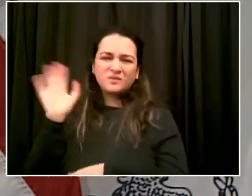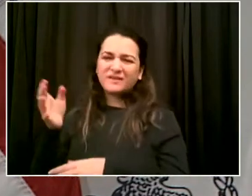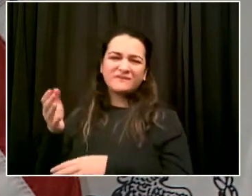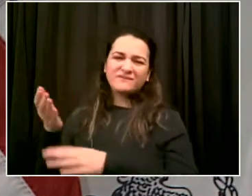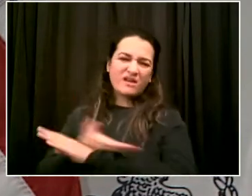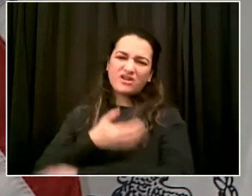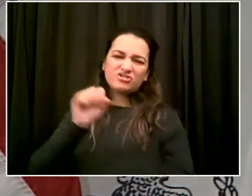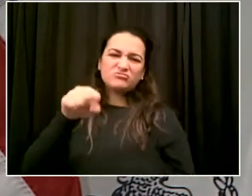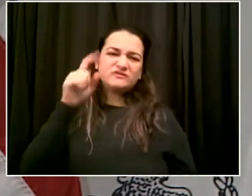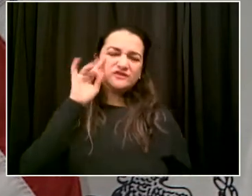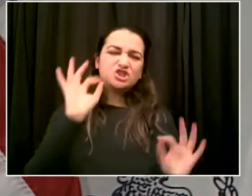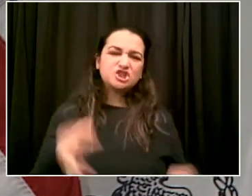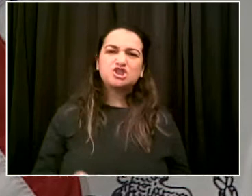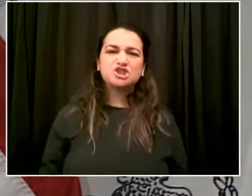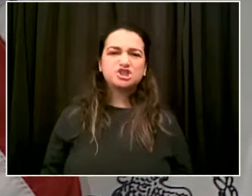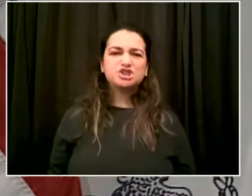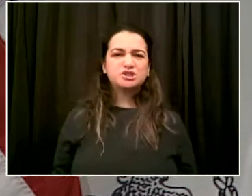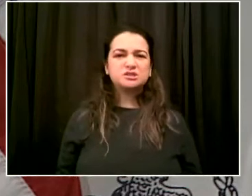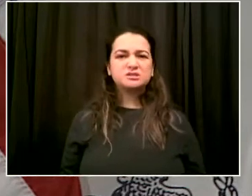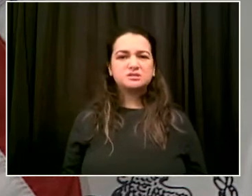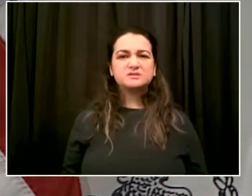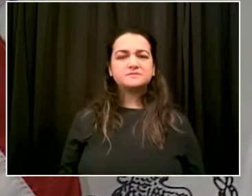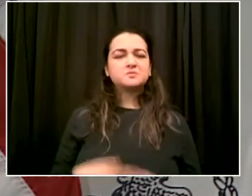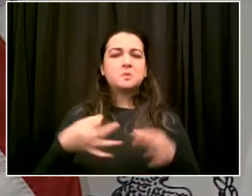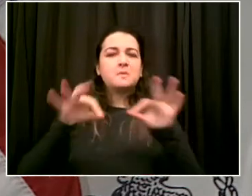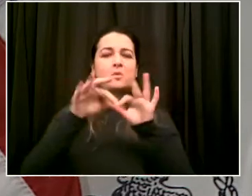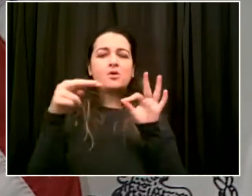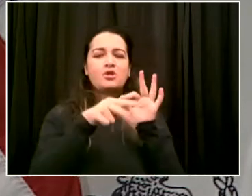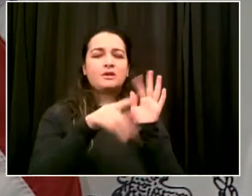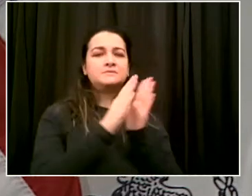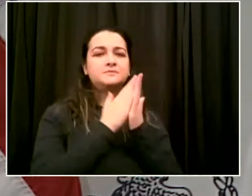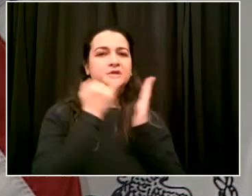HISTORY WE HAVE A CLEAR PUBLIC TRANSPARENCY TEMPLATE THAT WILL GOVERN HOW DIDICISPLINE OCCURS THAT IS